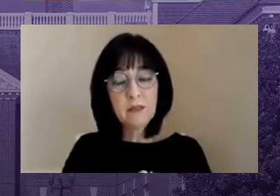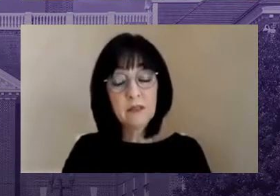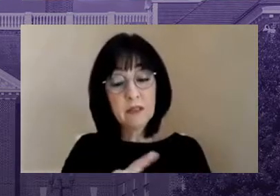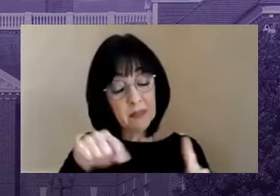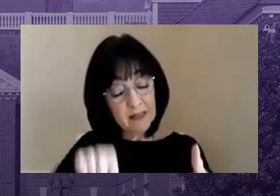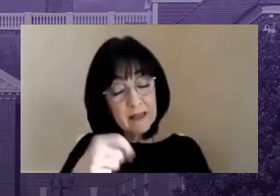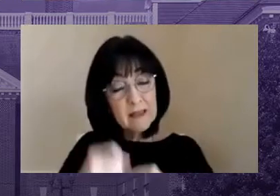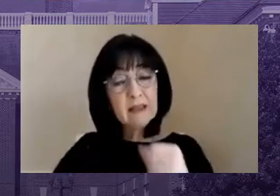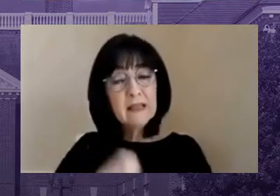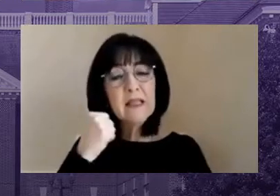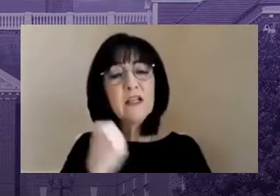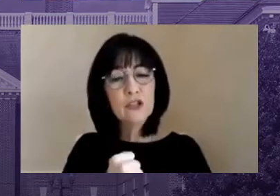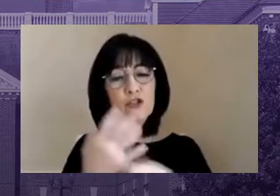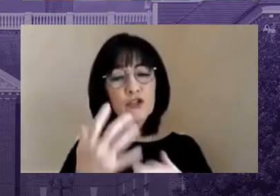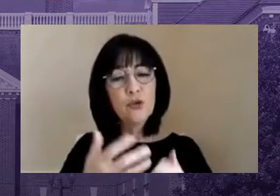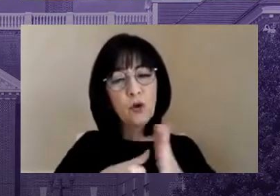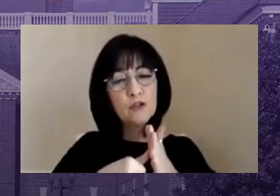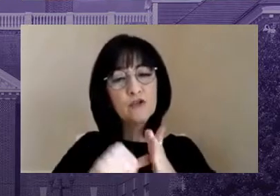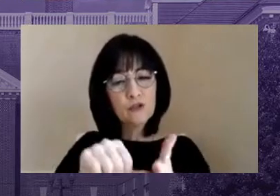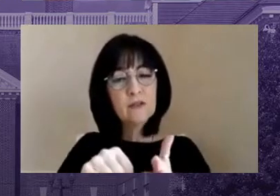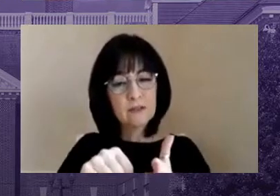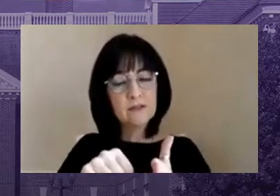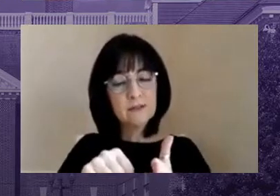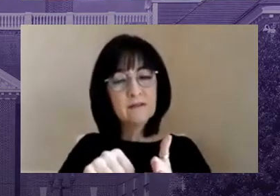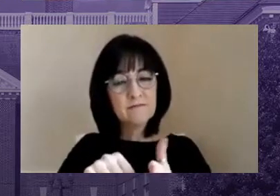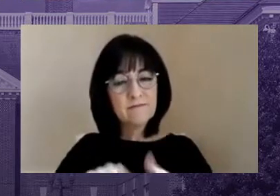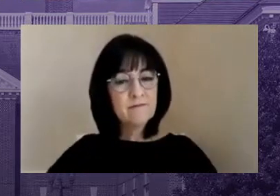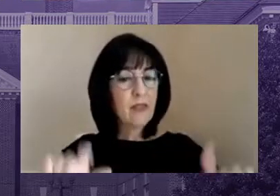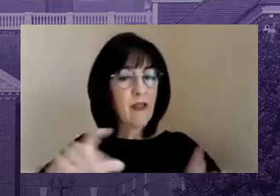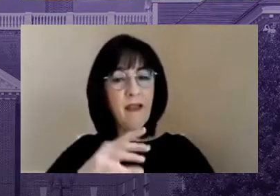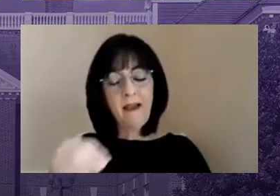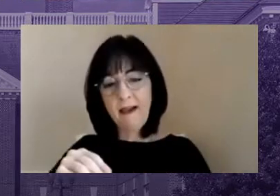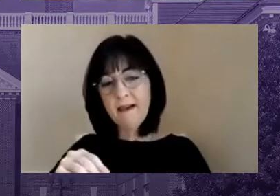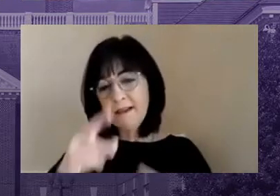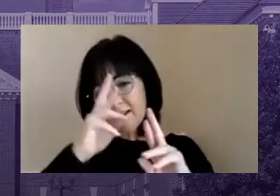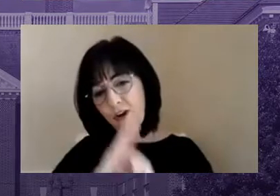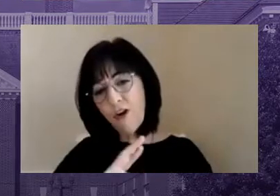highlight and honor a person that has been a strong advocate for our military connected